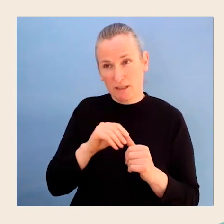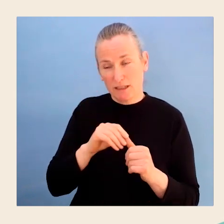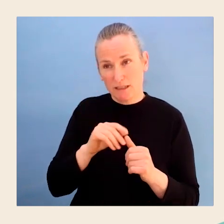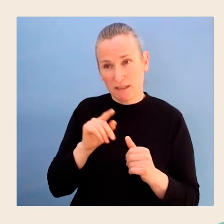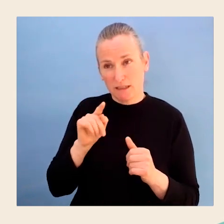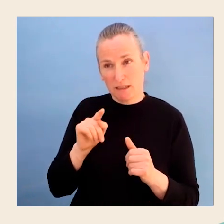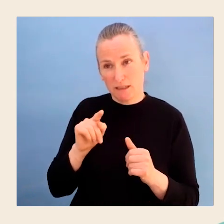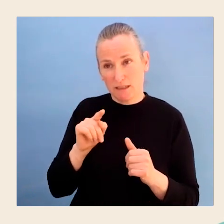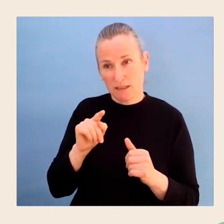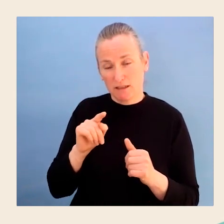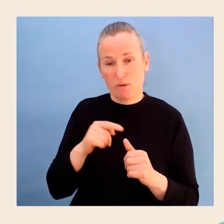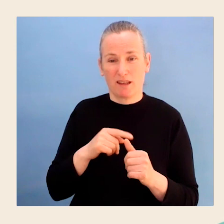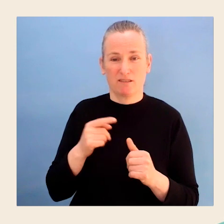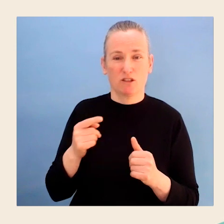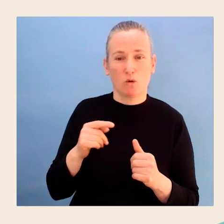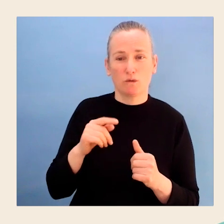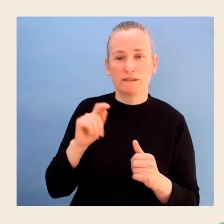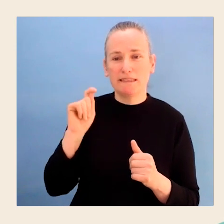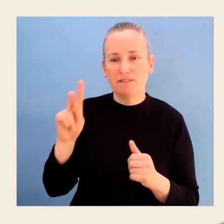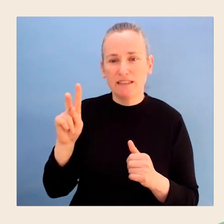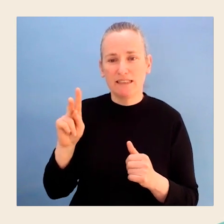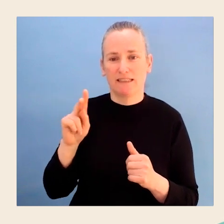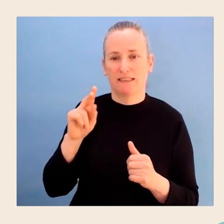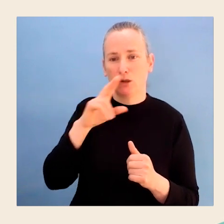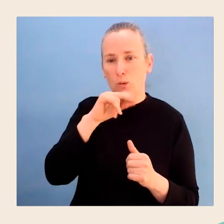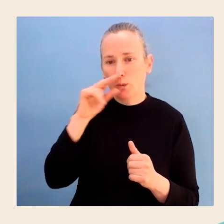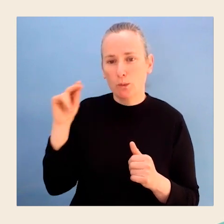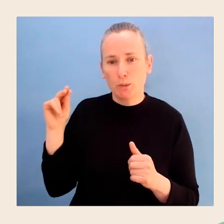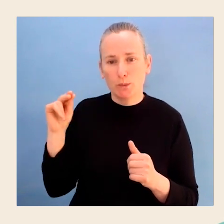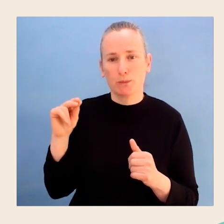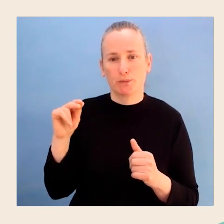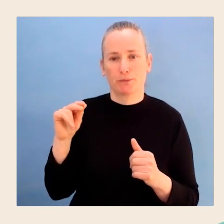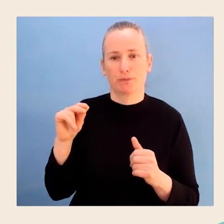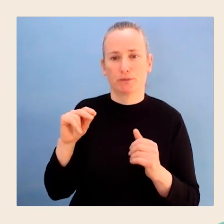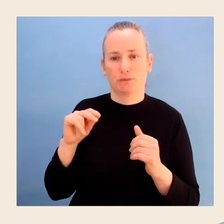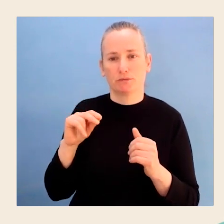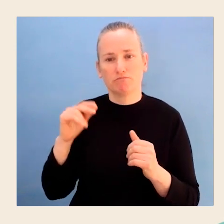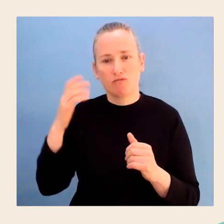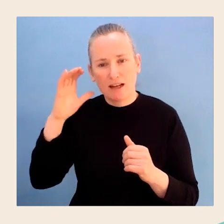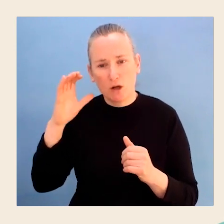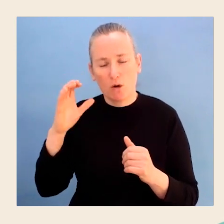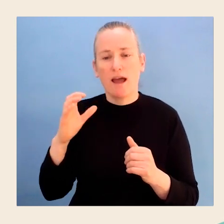things have somewhat improved. But that's not that much,